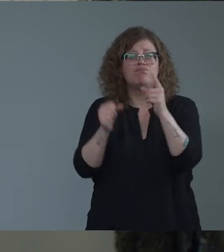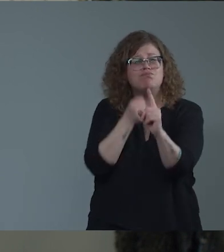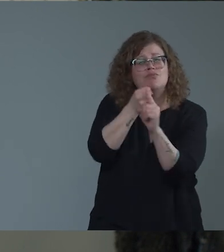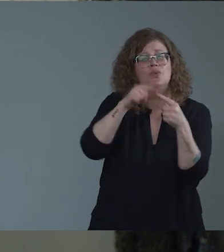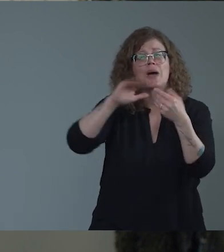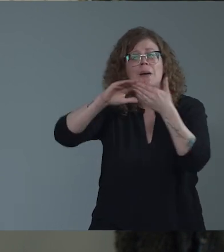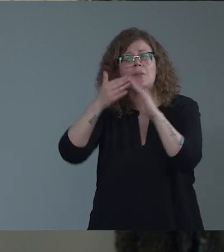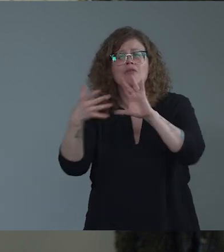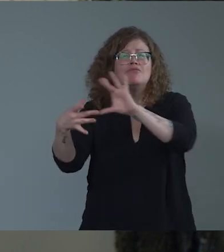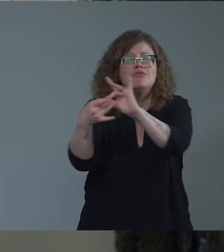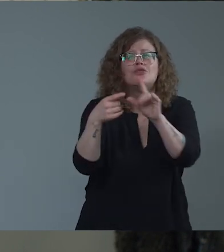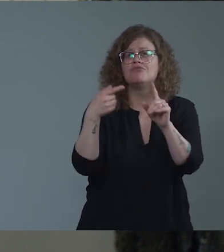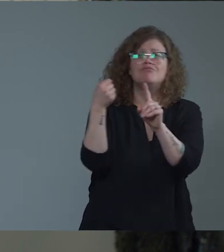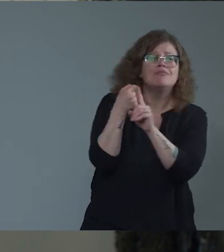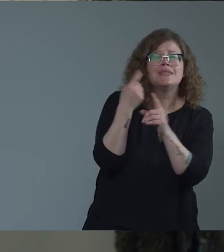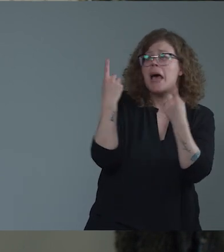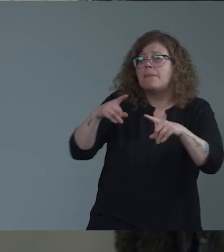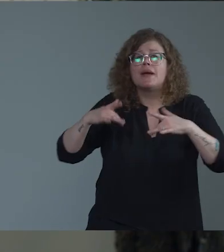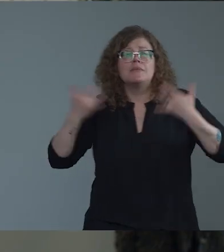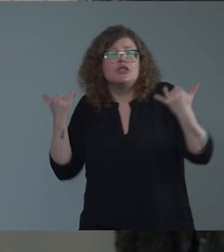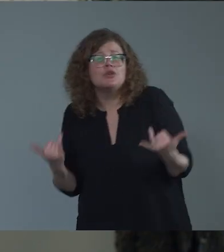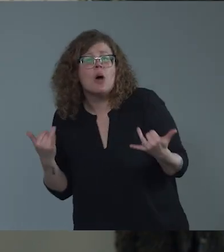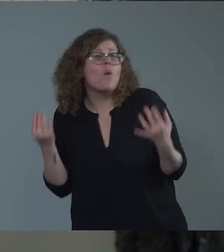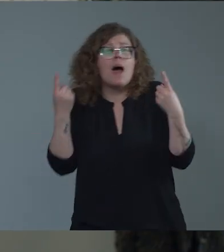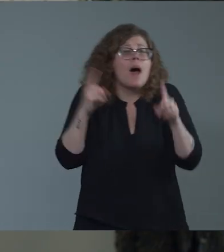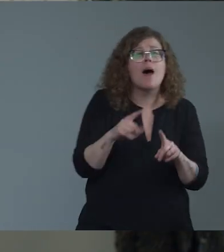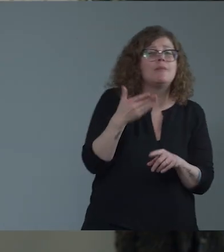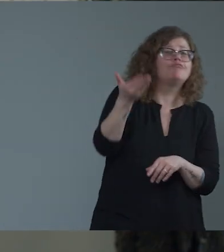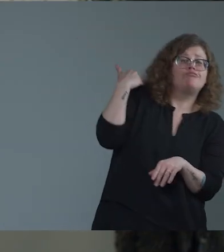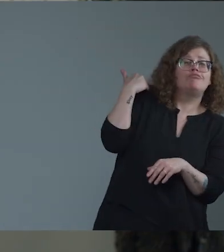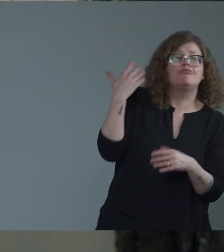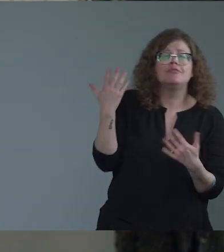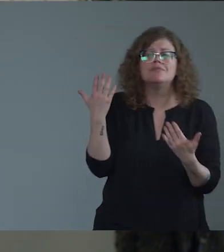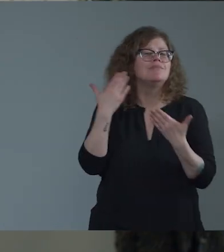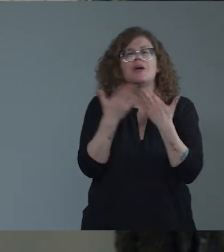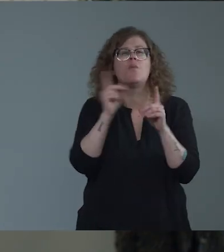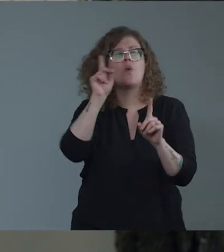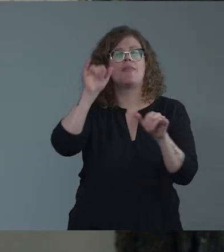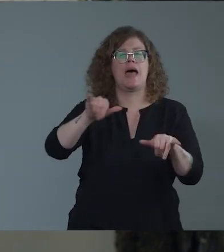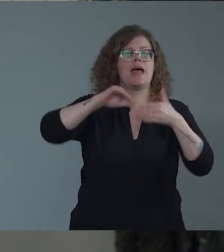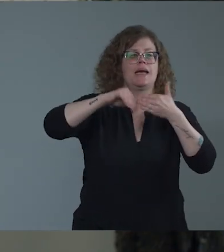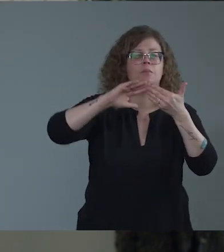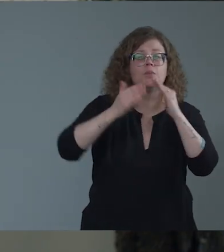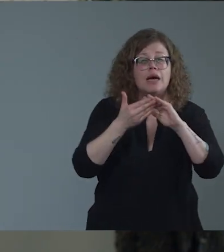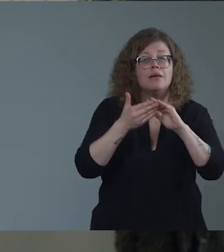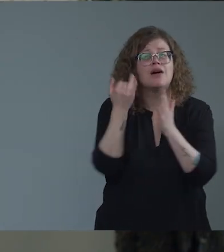that happens when an artist connects with the community and then collaboratively can develop, an initiative